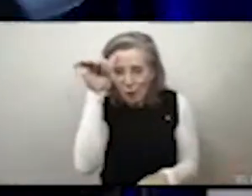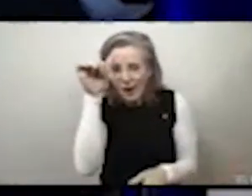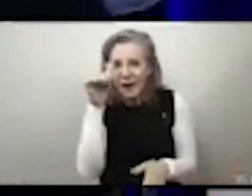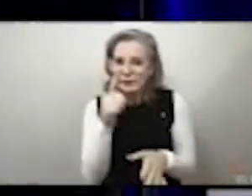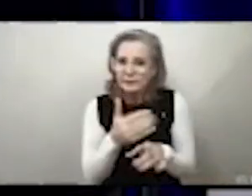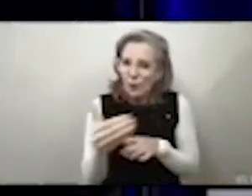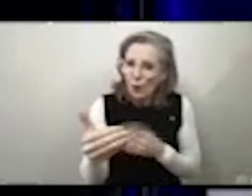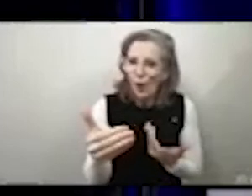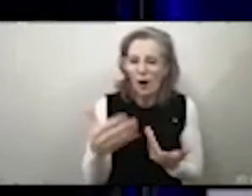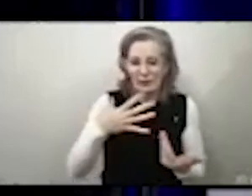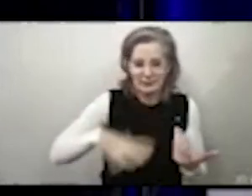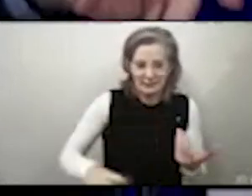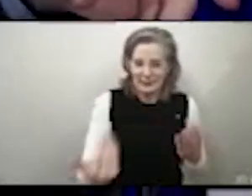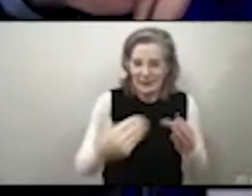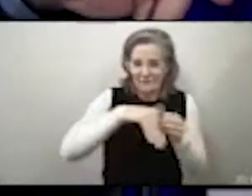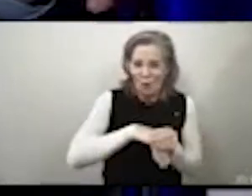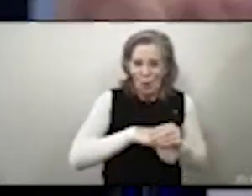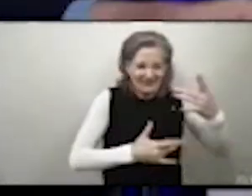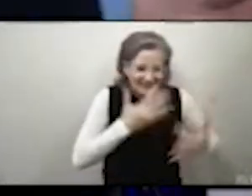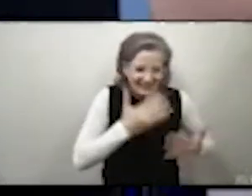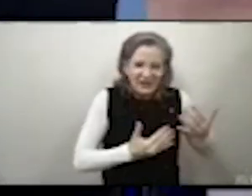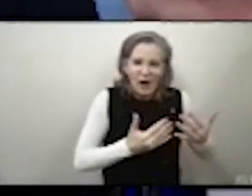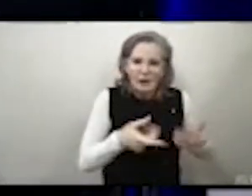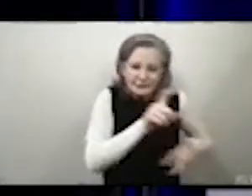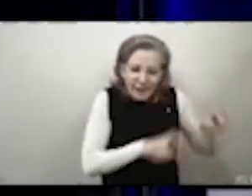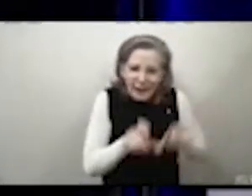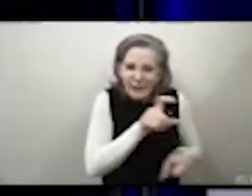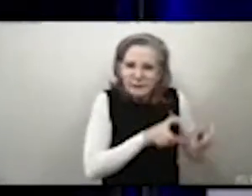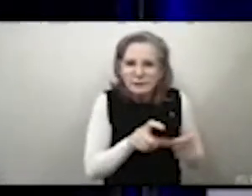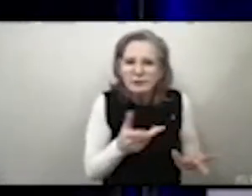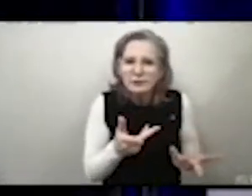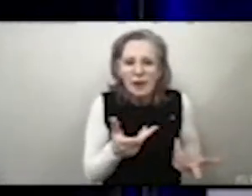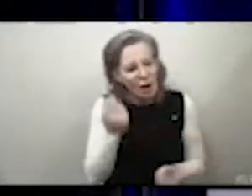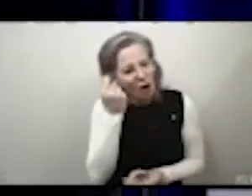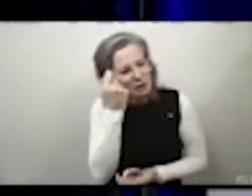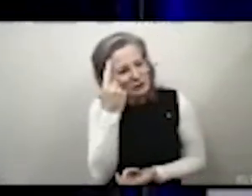In other words, you know, understanding the need for resilience is tied up with the idea of understanding what the